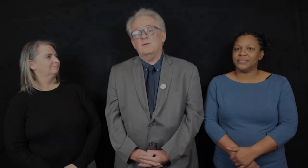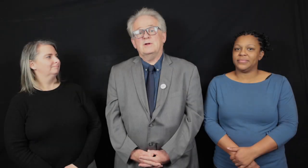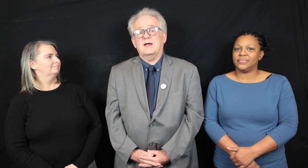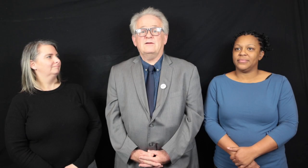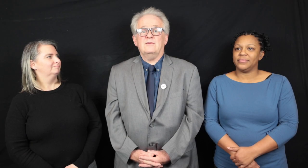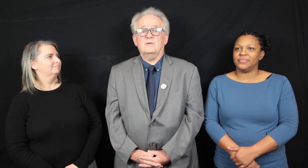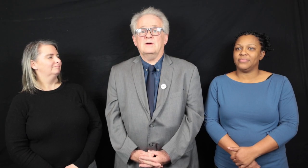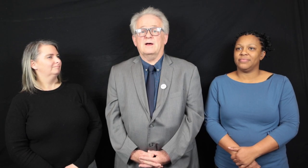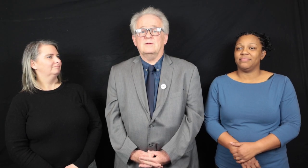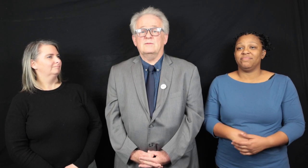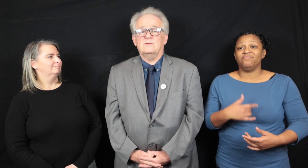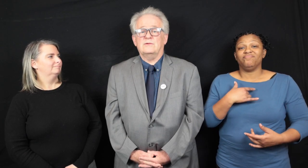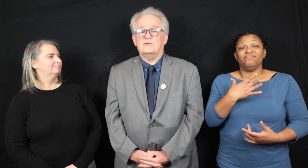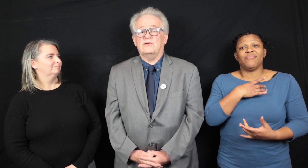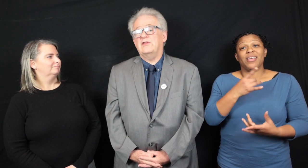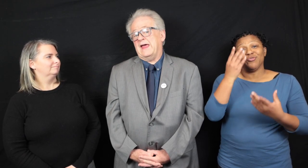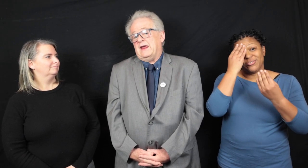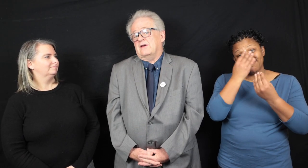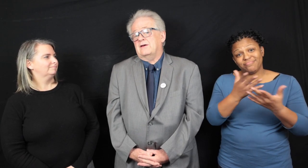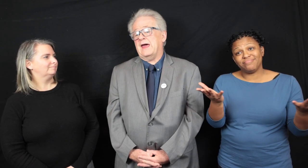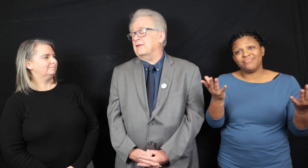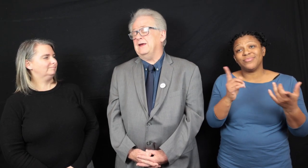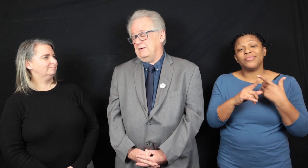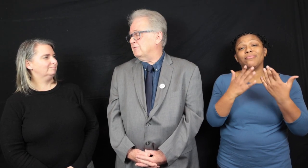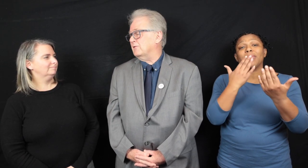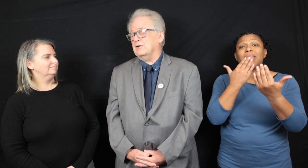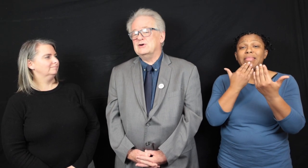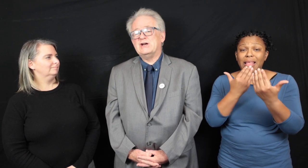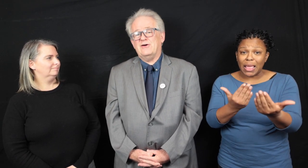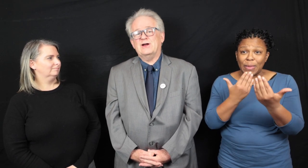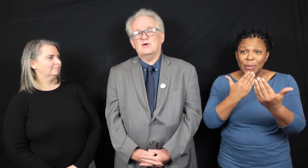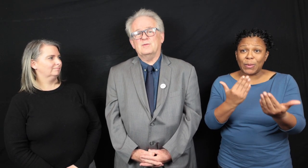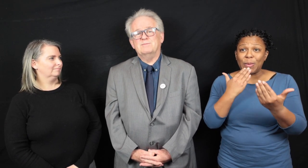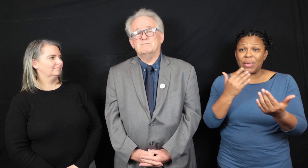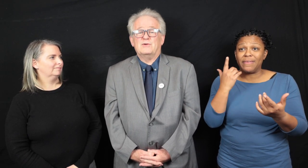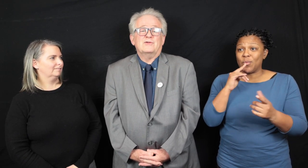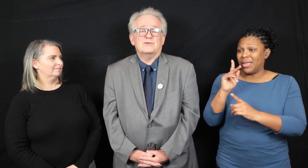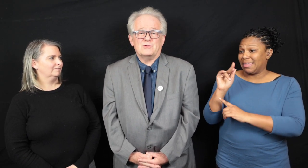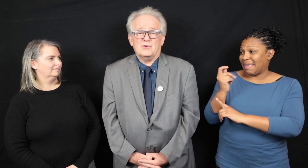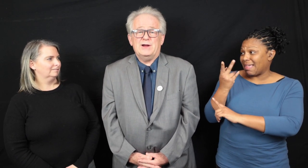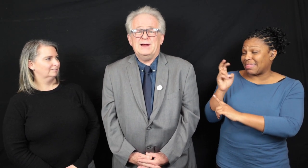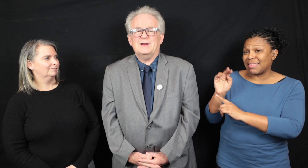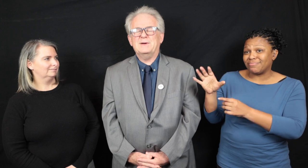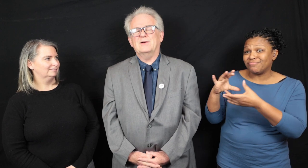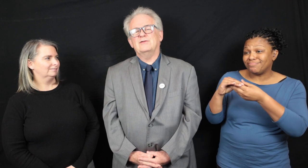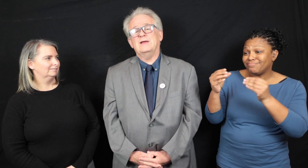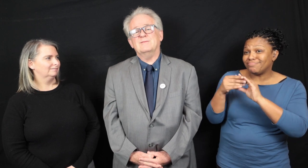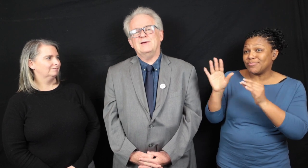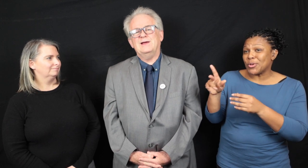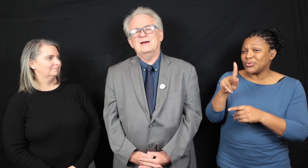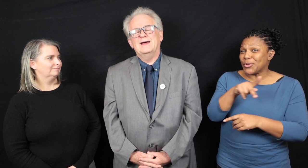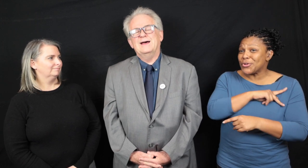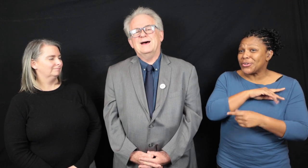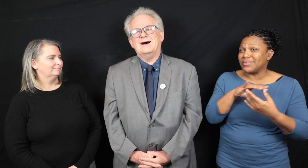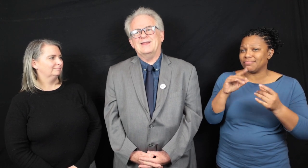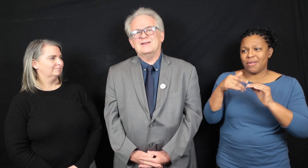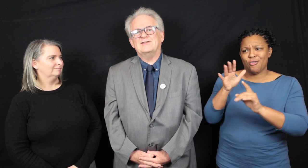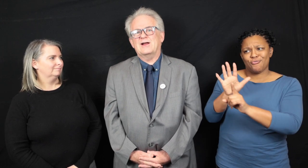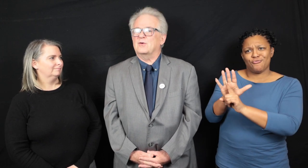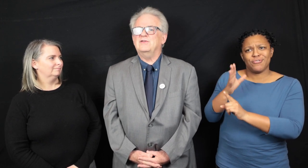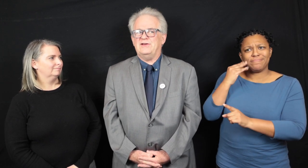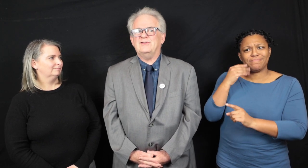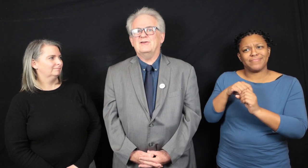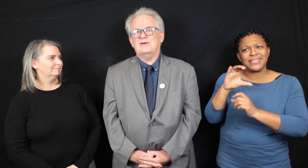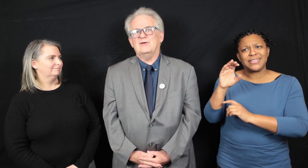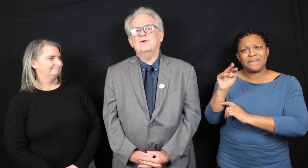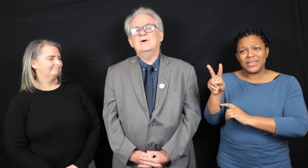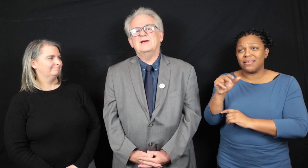I would like to just thank Kathleen for sharing her personal story about CMV. That’s not always